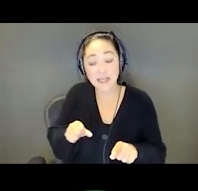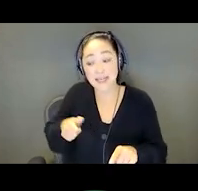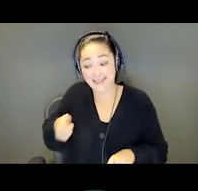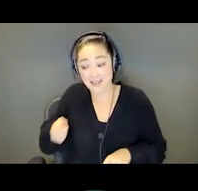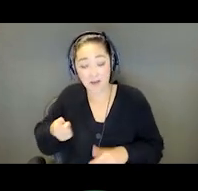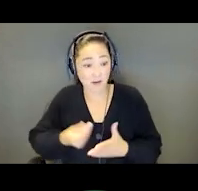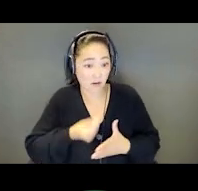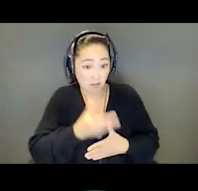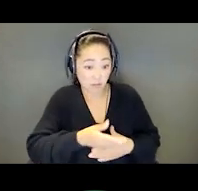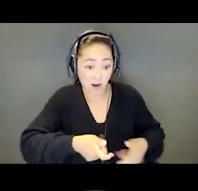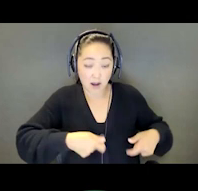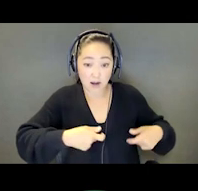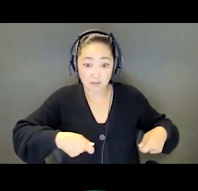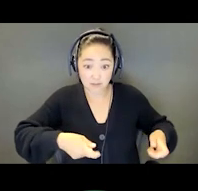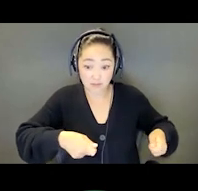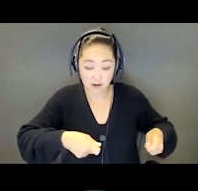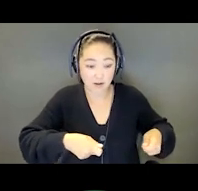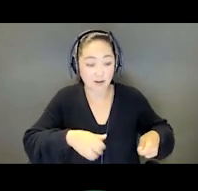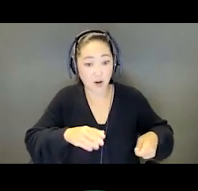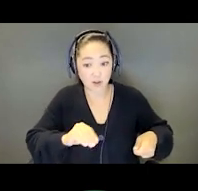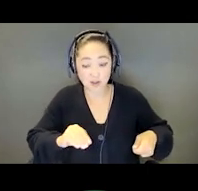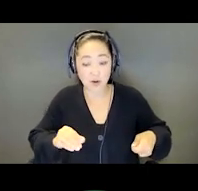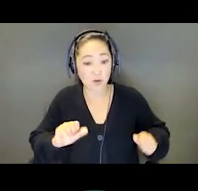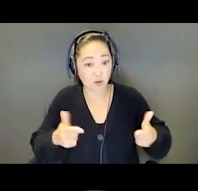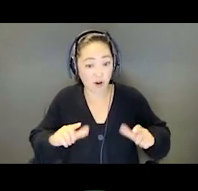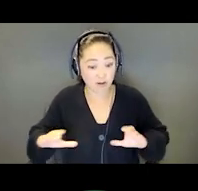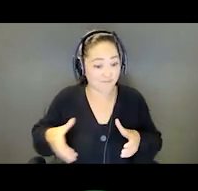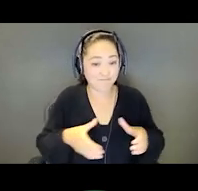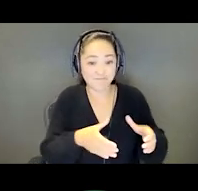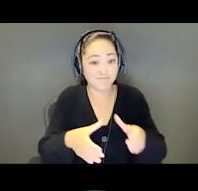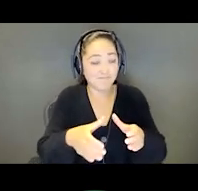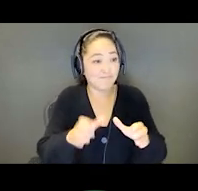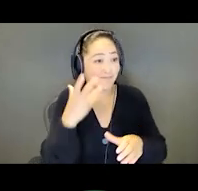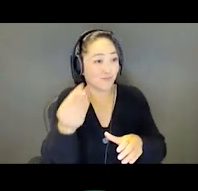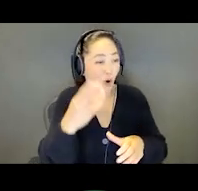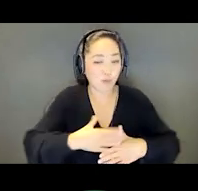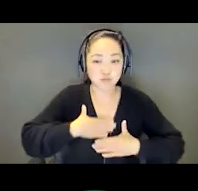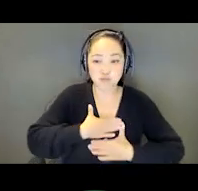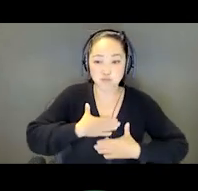As a meaningful activity. Through Cartes we offer a deeper and more meaningful activity